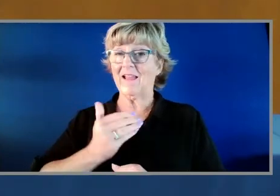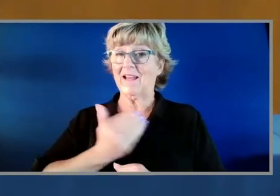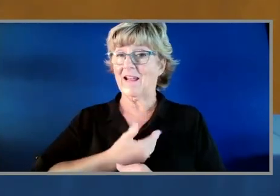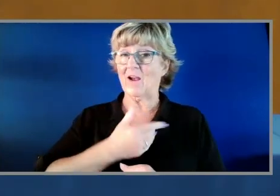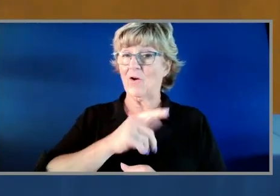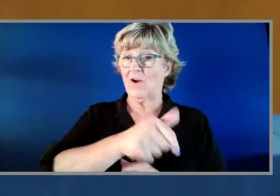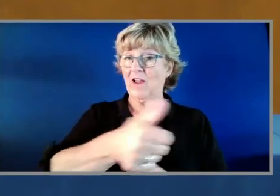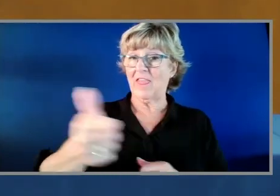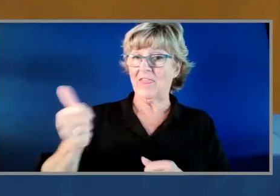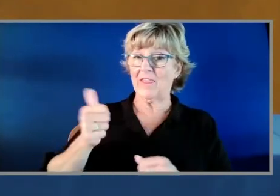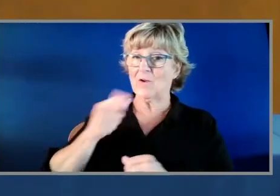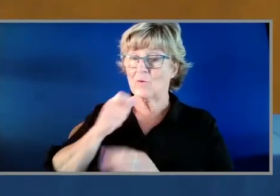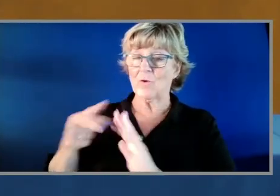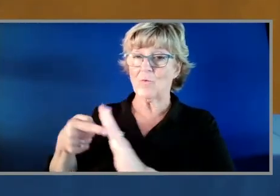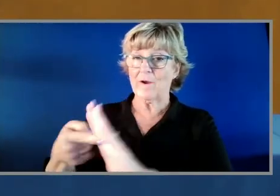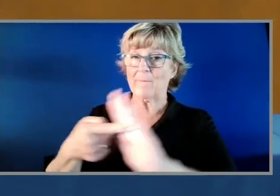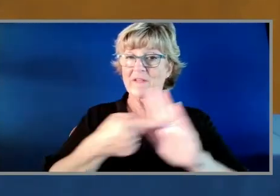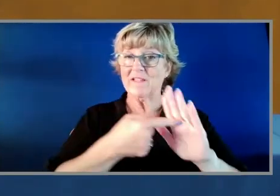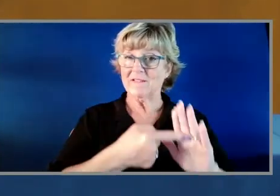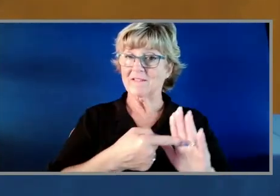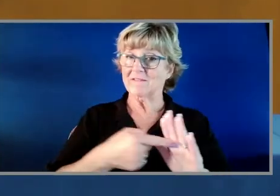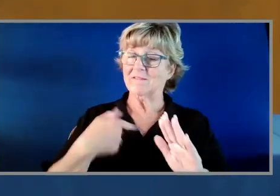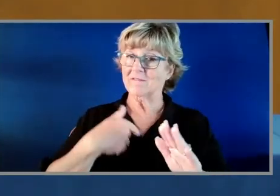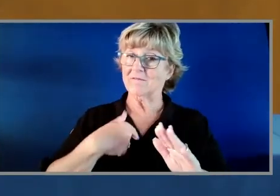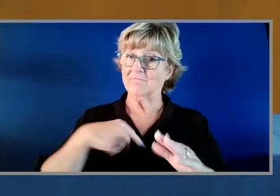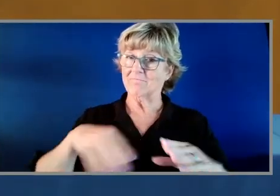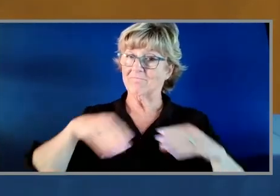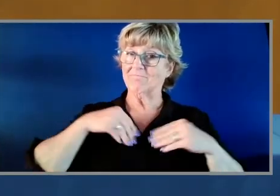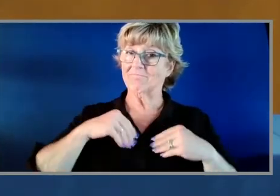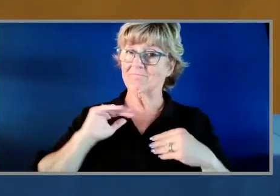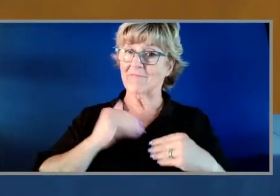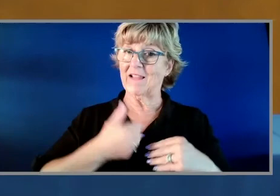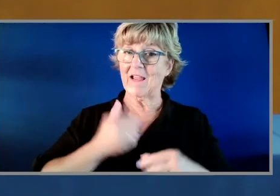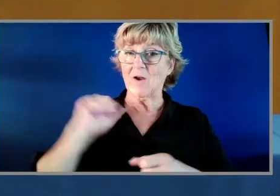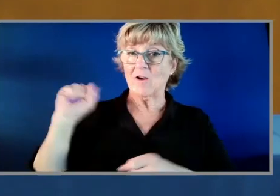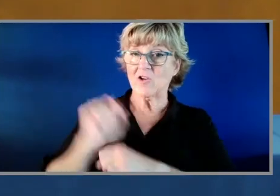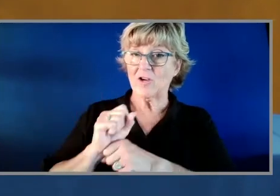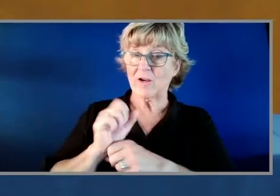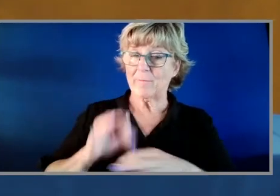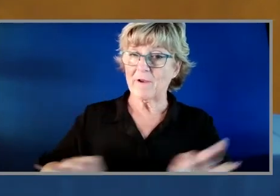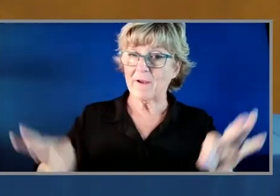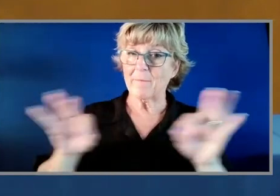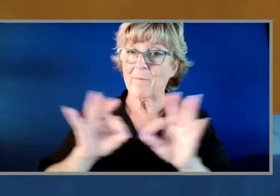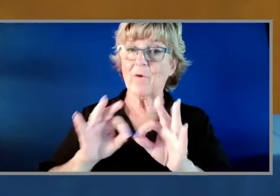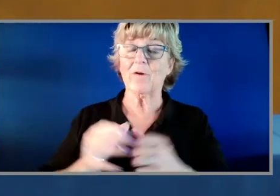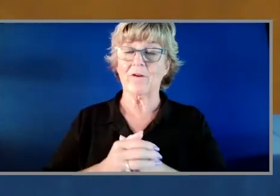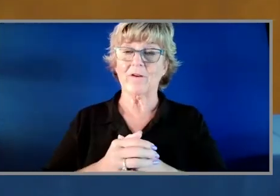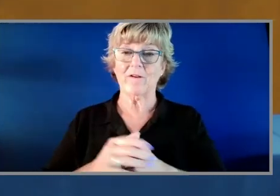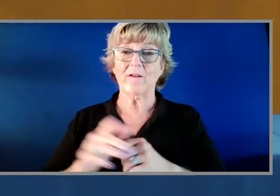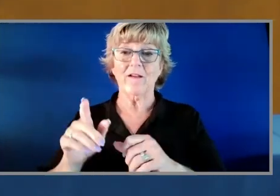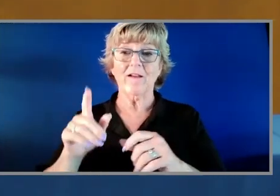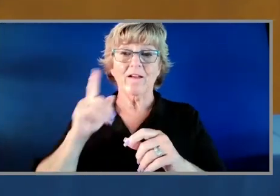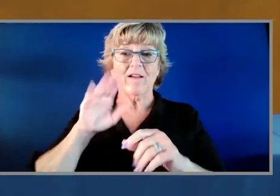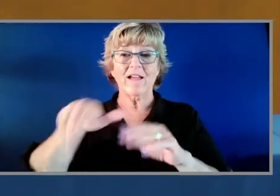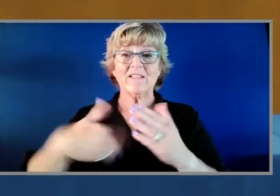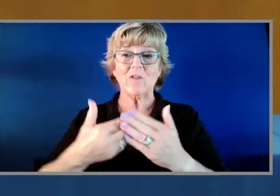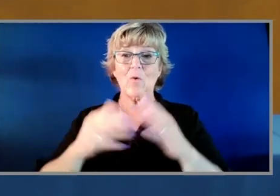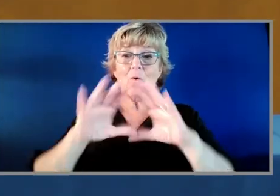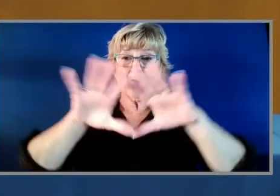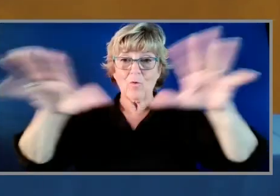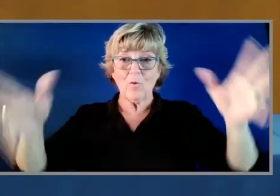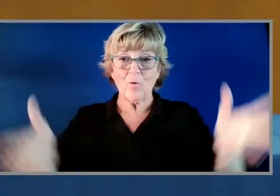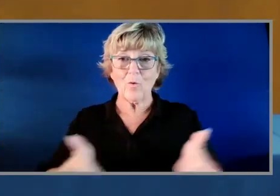Studio: I know I, but my colleagues, you know our representation very seriously, and it goes back to the